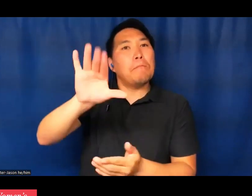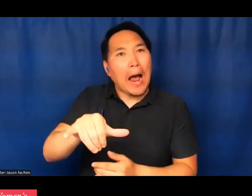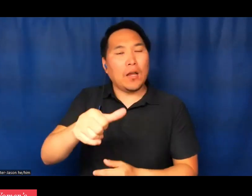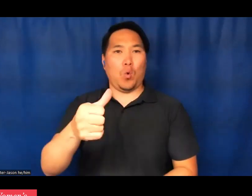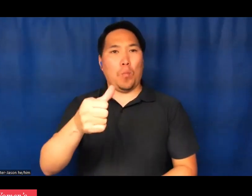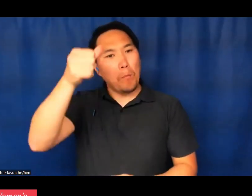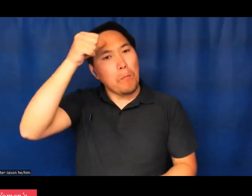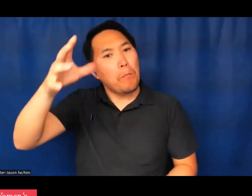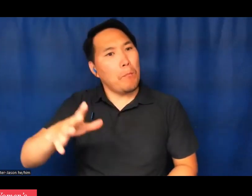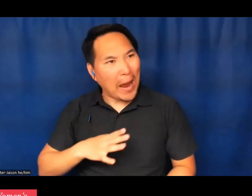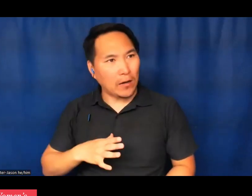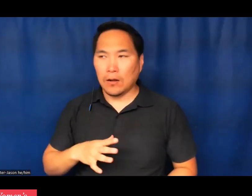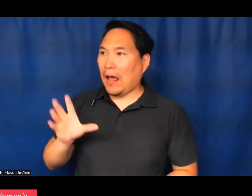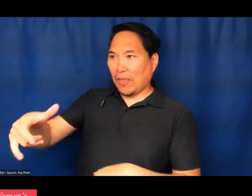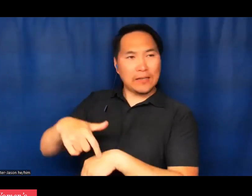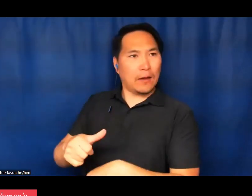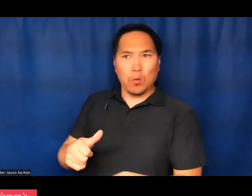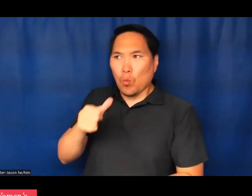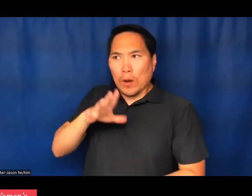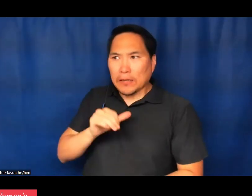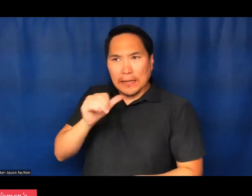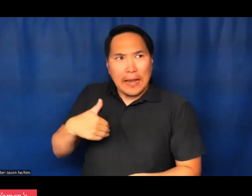Amendment was ratified, women did not have any constitutional rights.